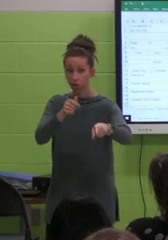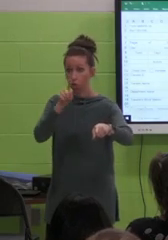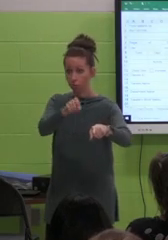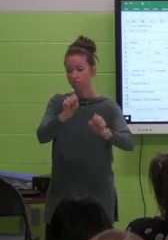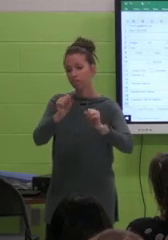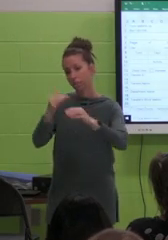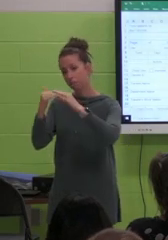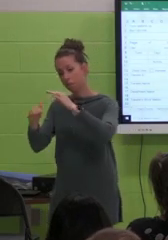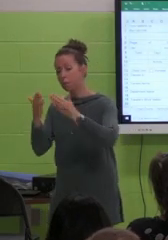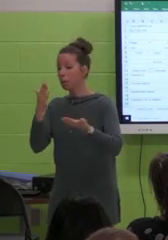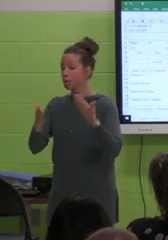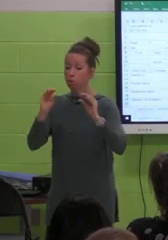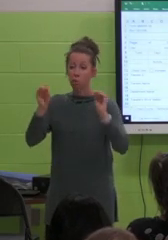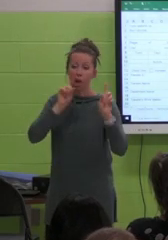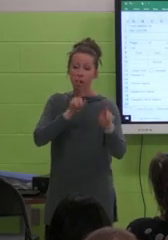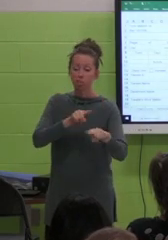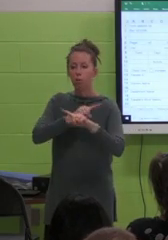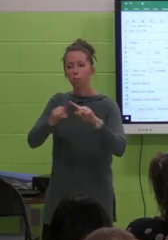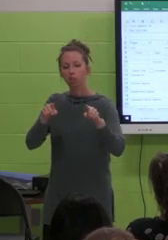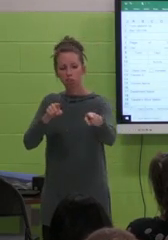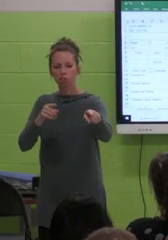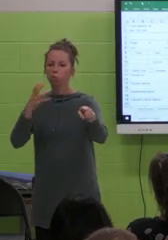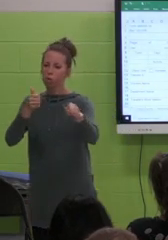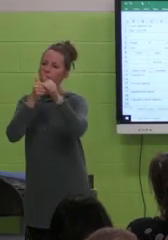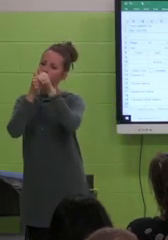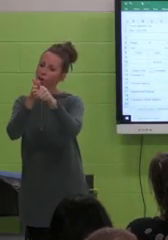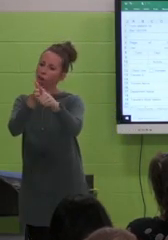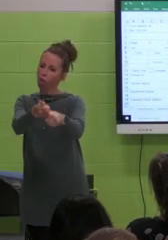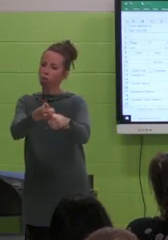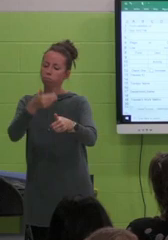she might not have the answer for you but she'll at least want to track to figure out what we're